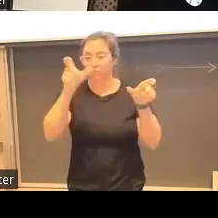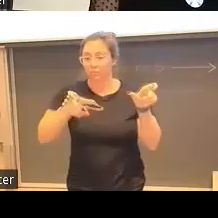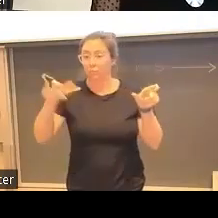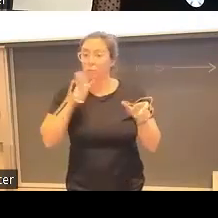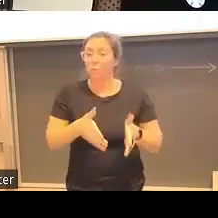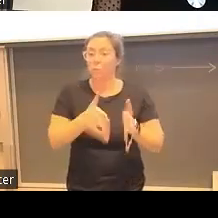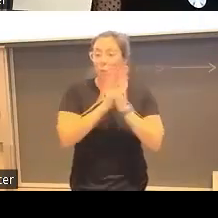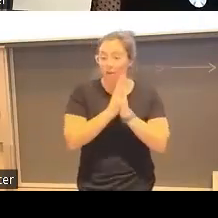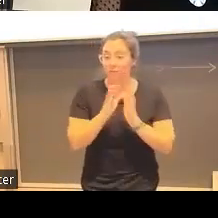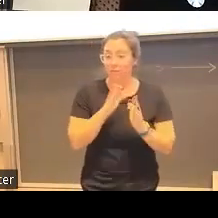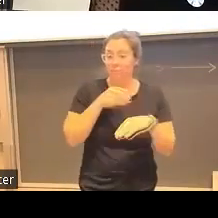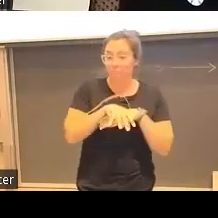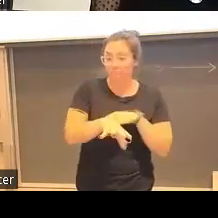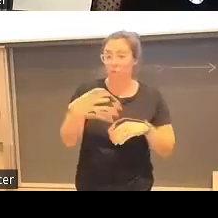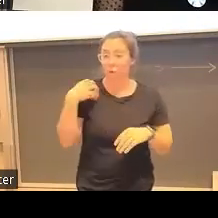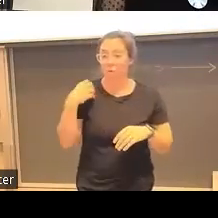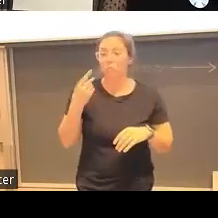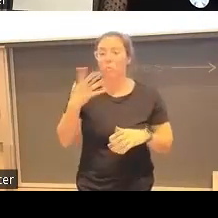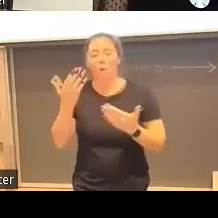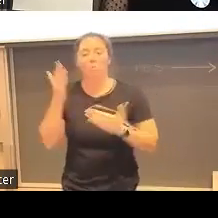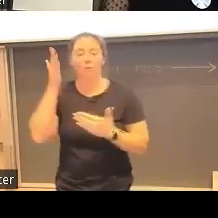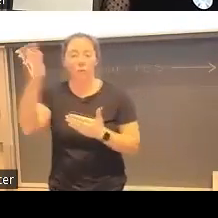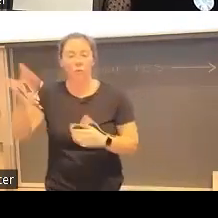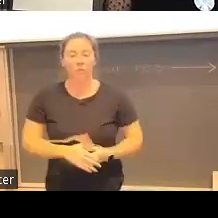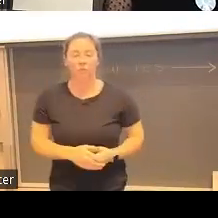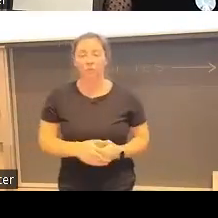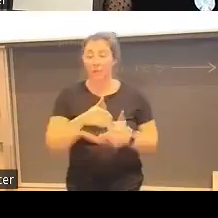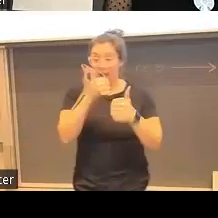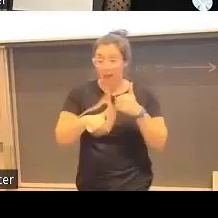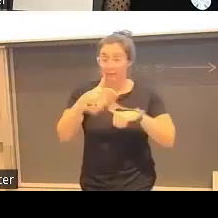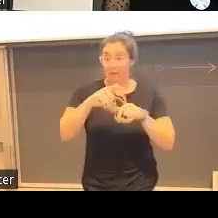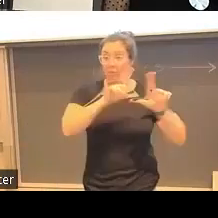an embedded coach in the future in these spaces our coaches are not only following the standard